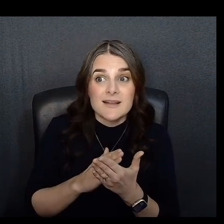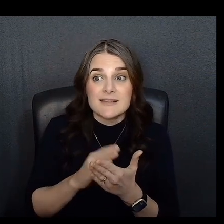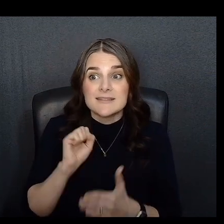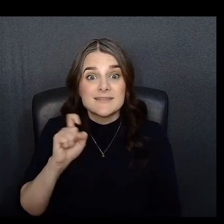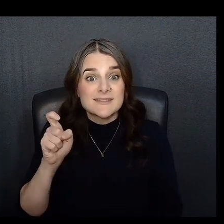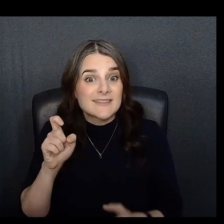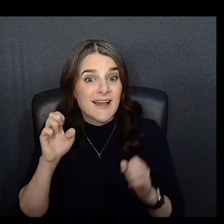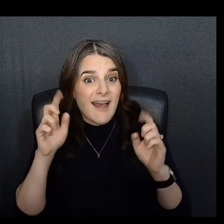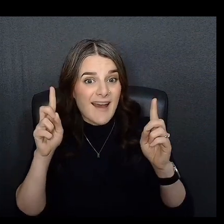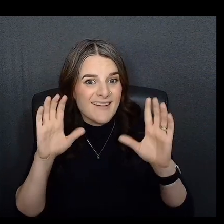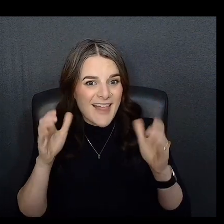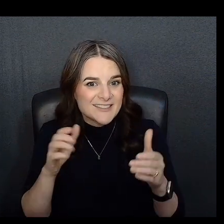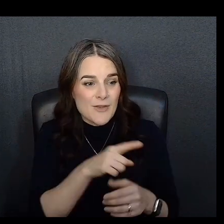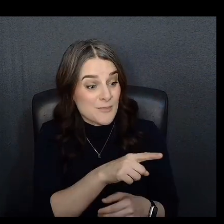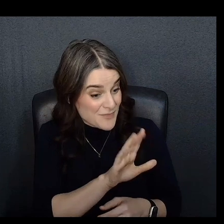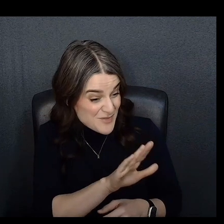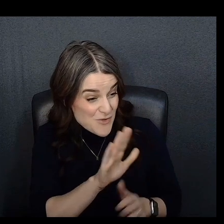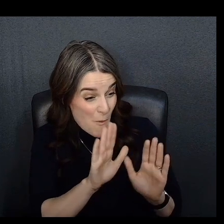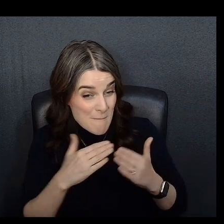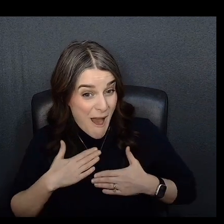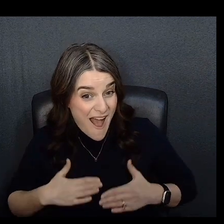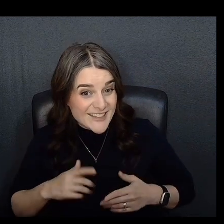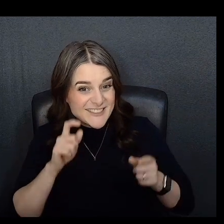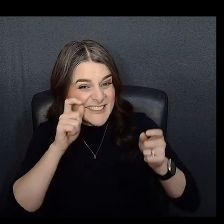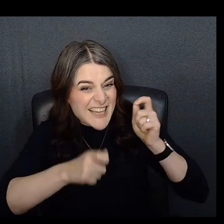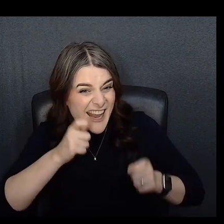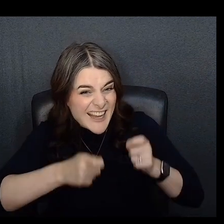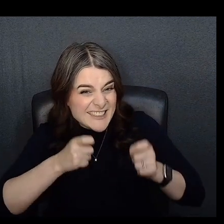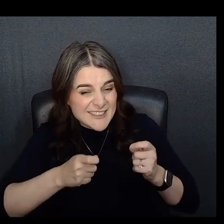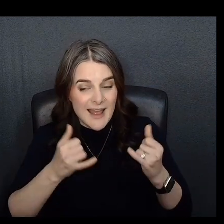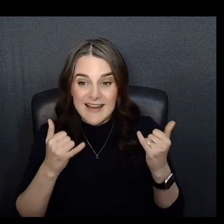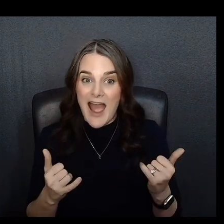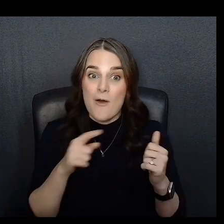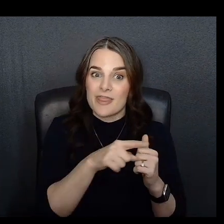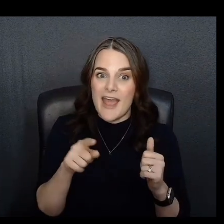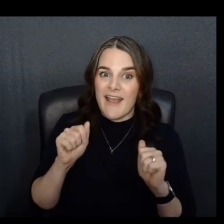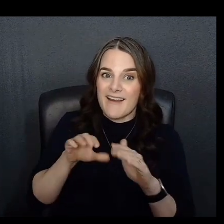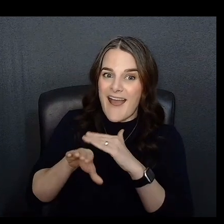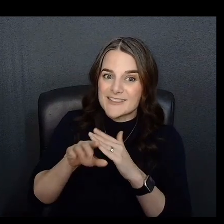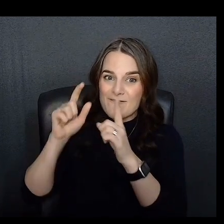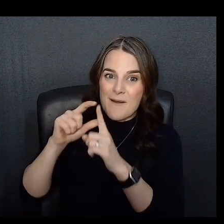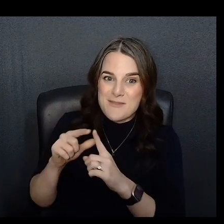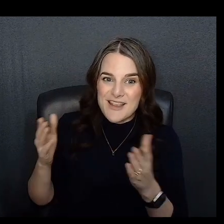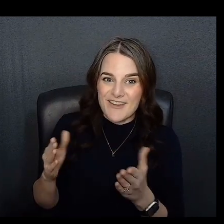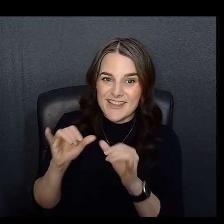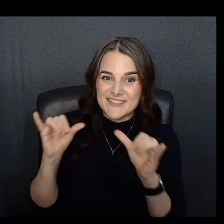oh, your body's changing. So having them to now be able to access that vocabulary here on their system.